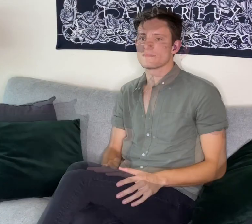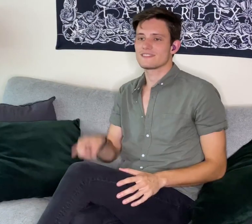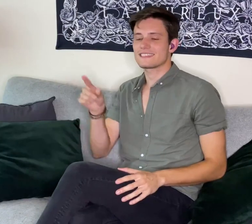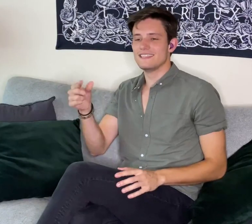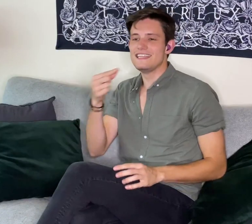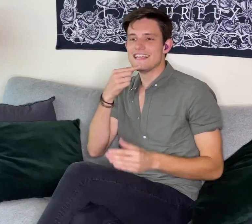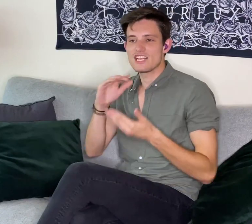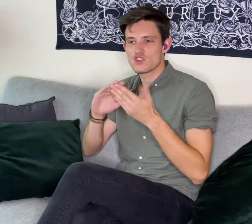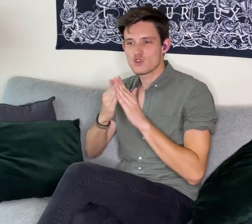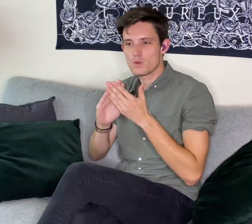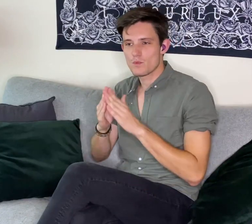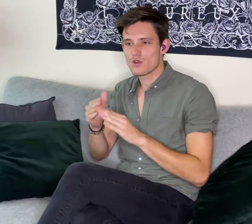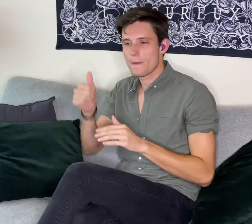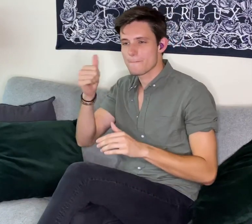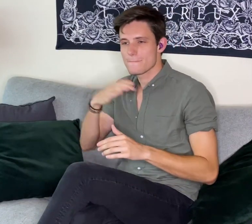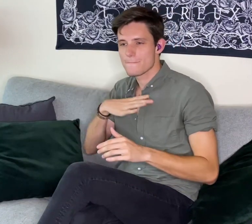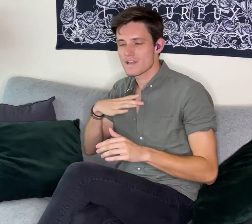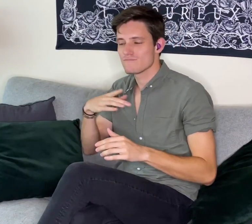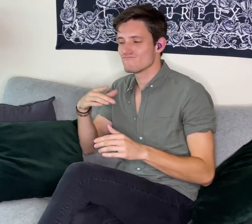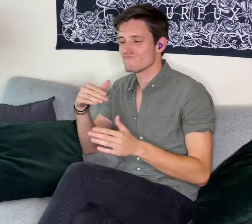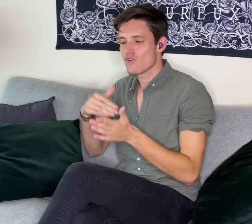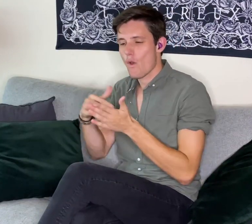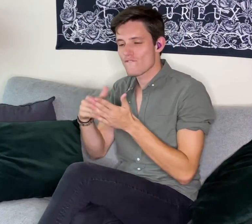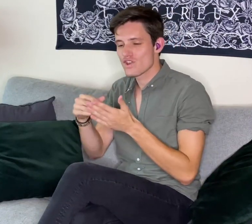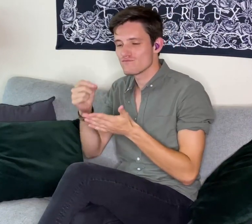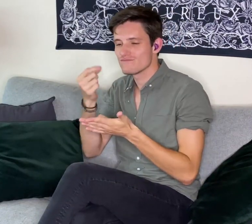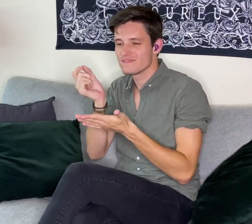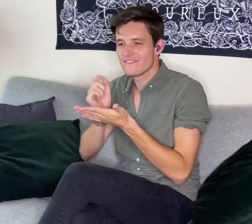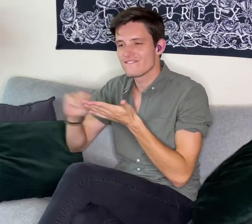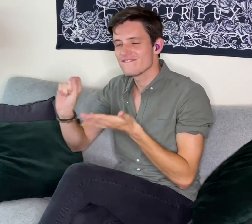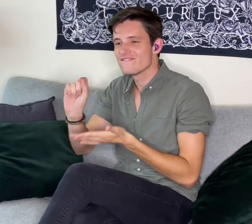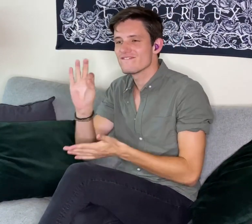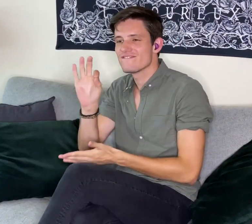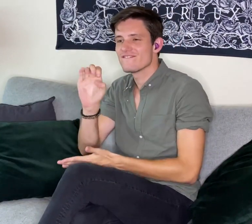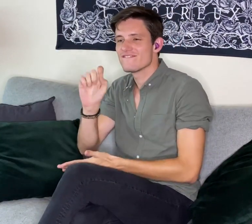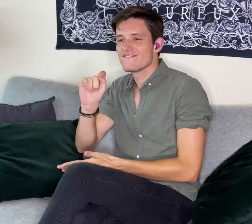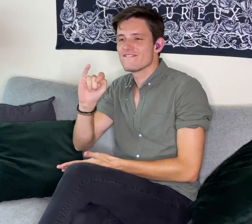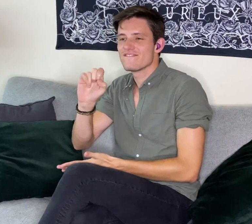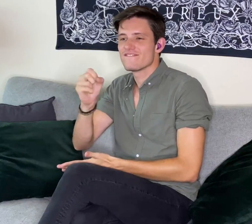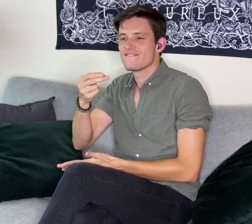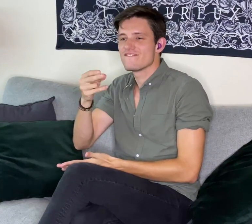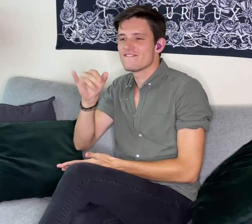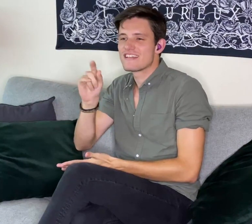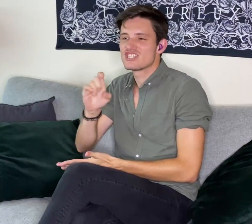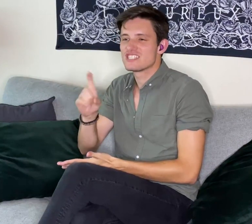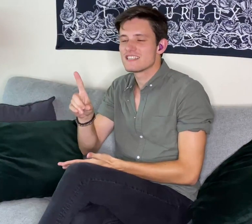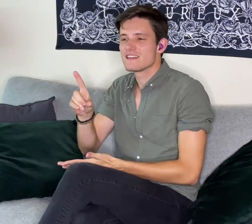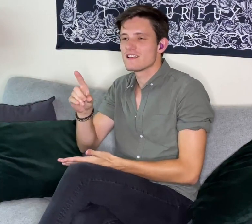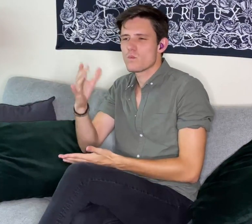In the gay community, I was often fetishized by other men